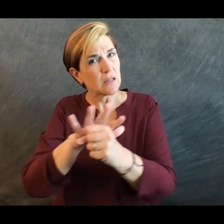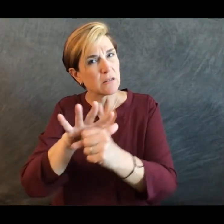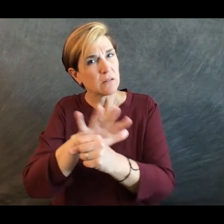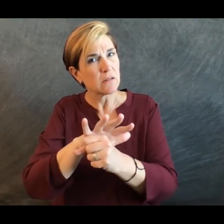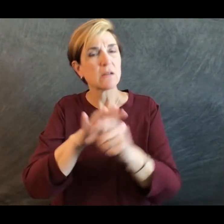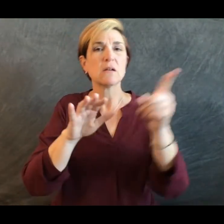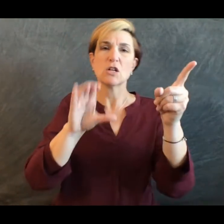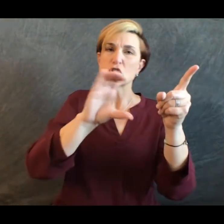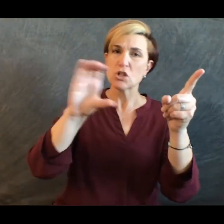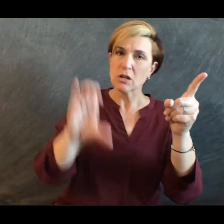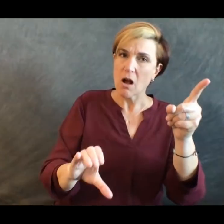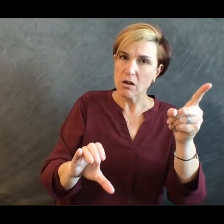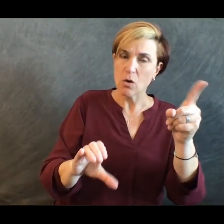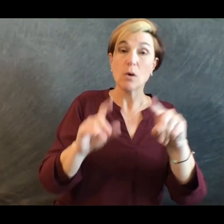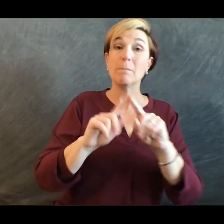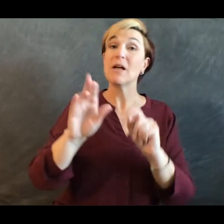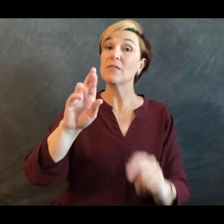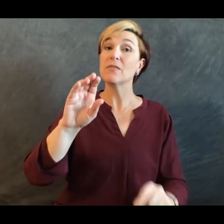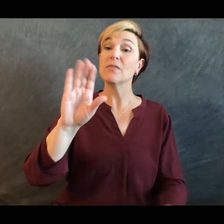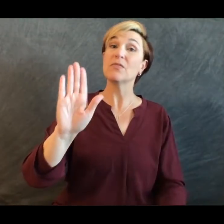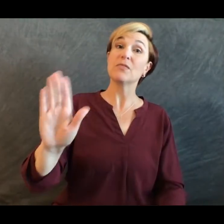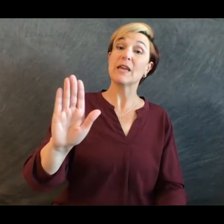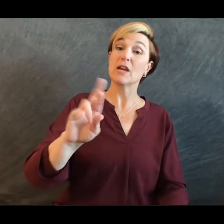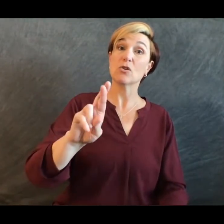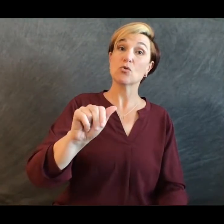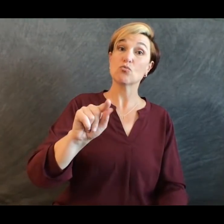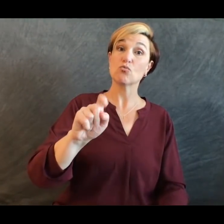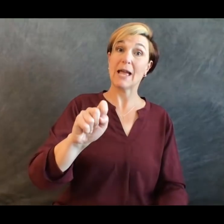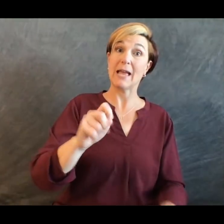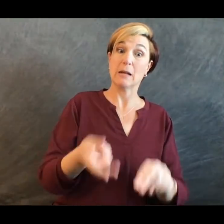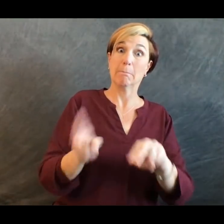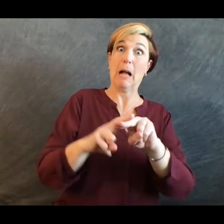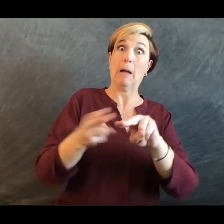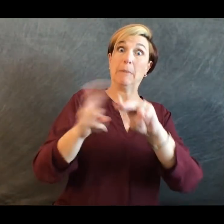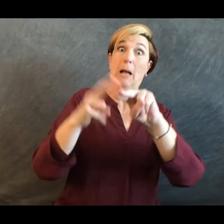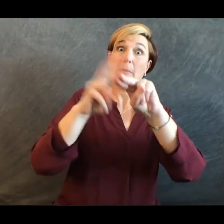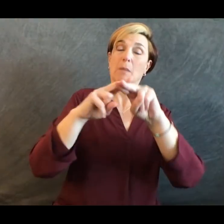their rate of increase seems to be stabilizing and we really want to call